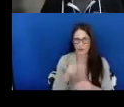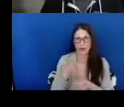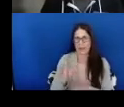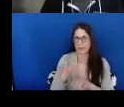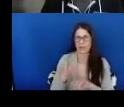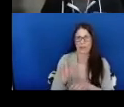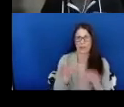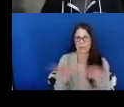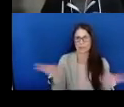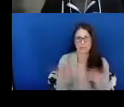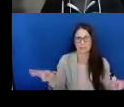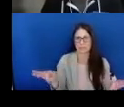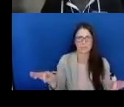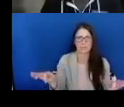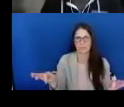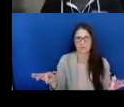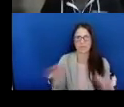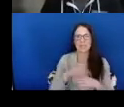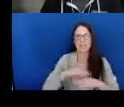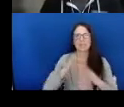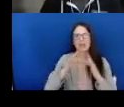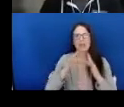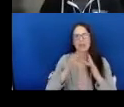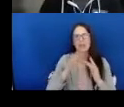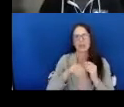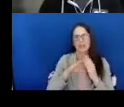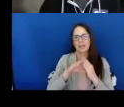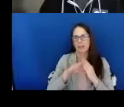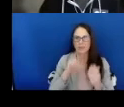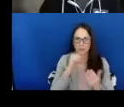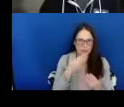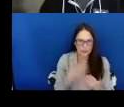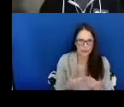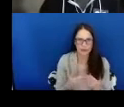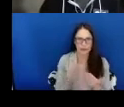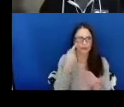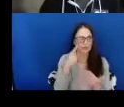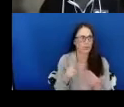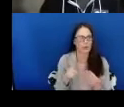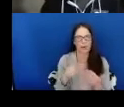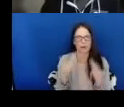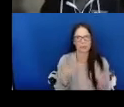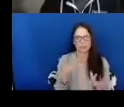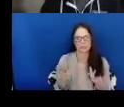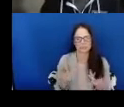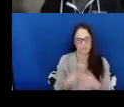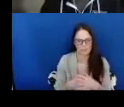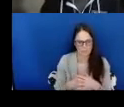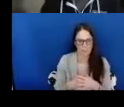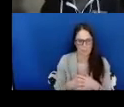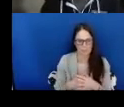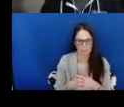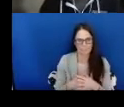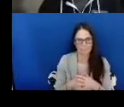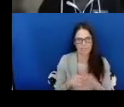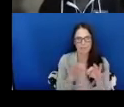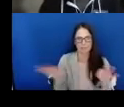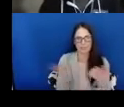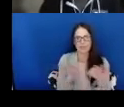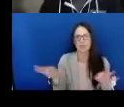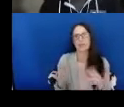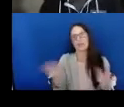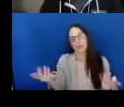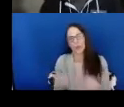teleconferencing was not particularly good for for captions. And so in a white paper